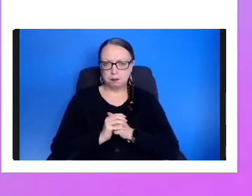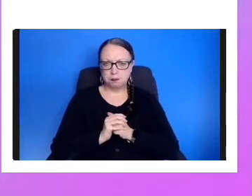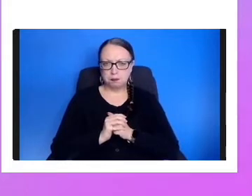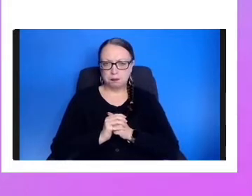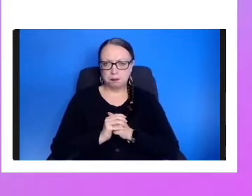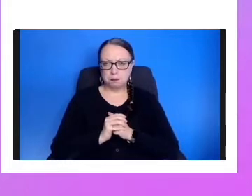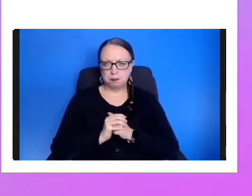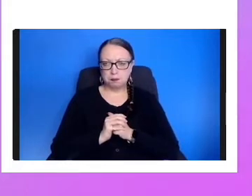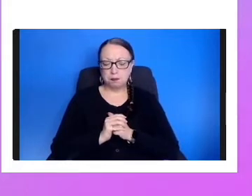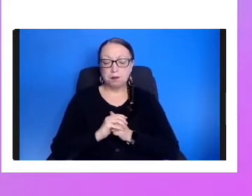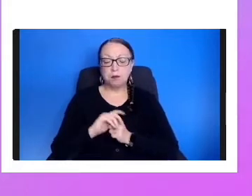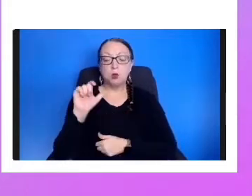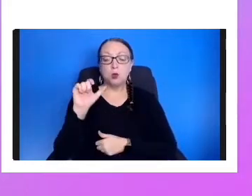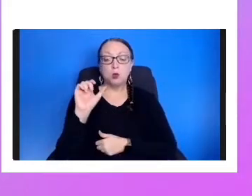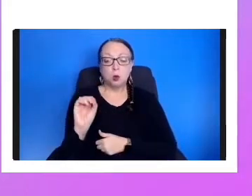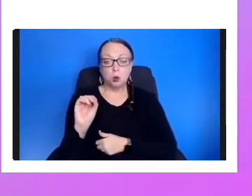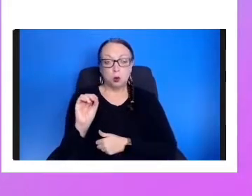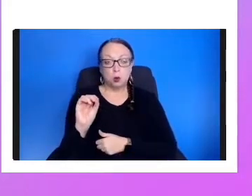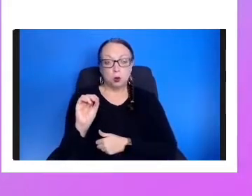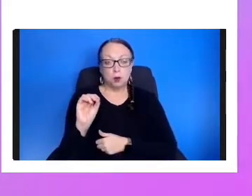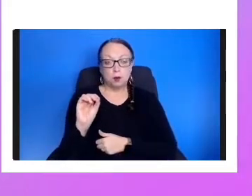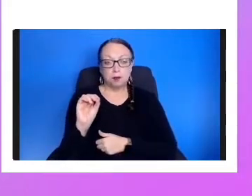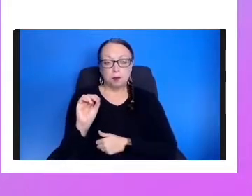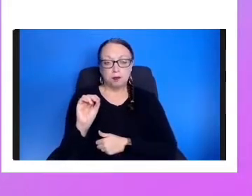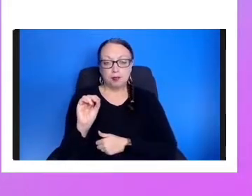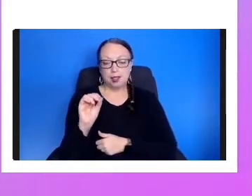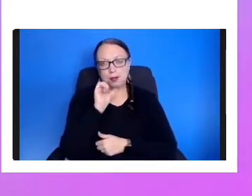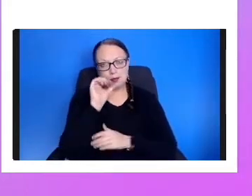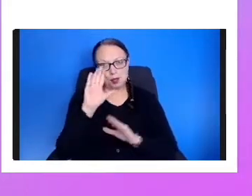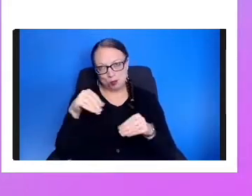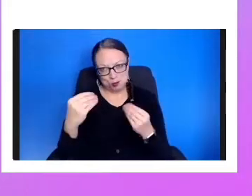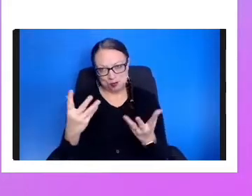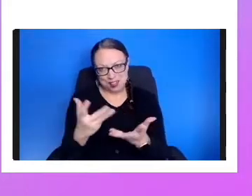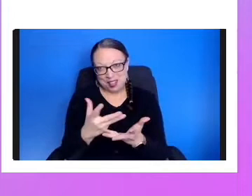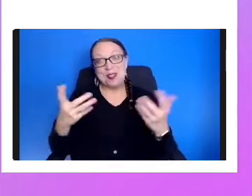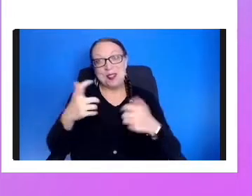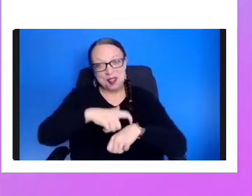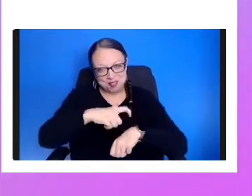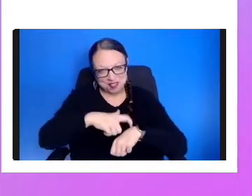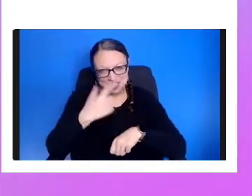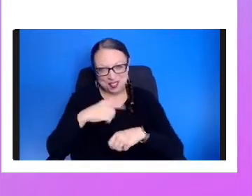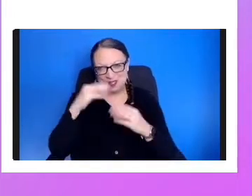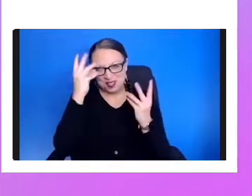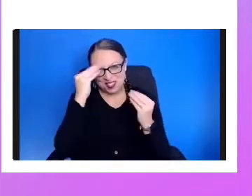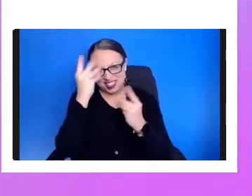So this is a sorry we won't give you much time on that one but it's our thought on it